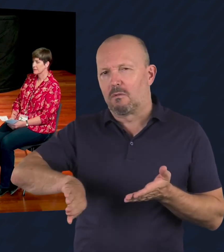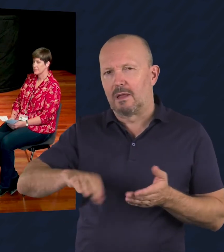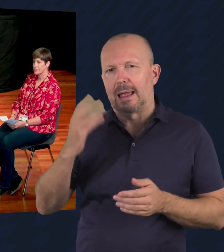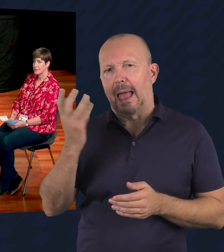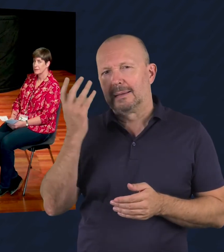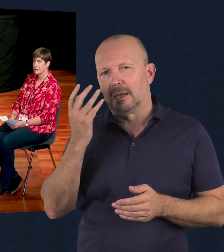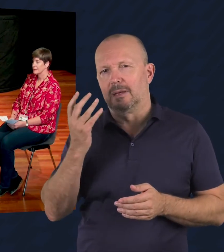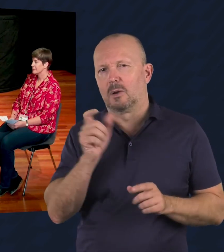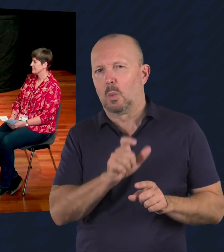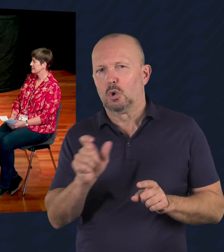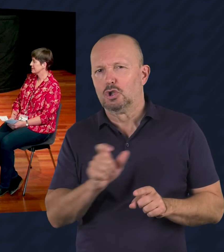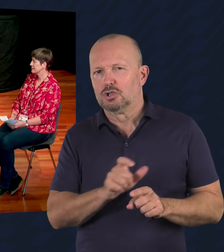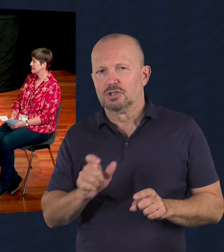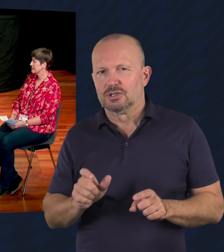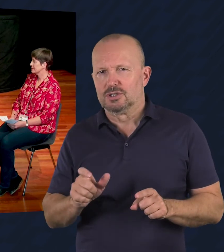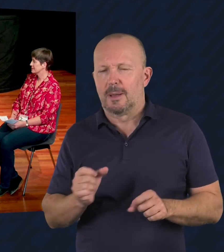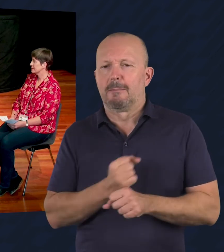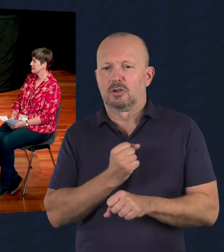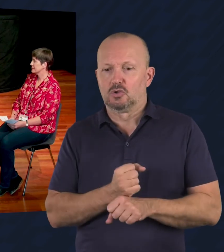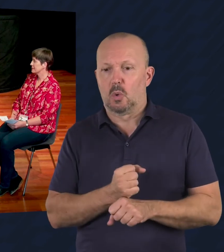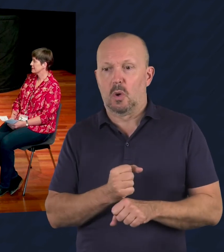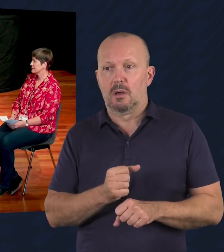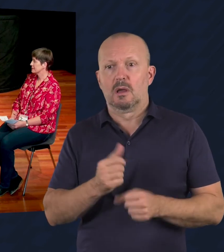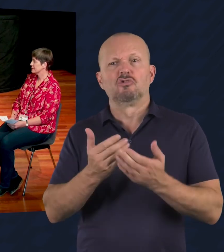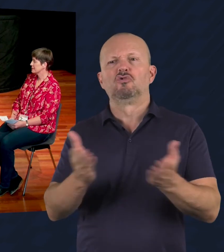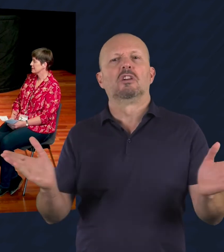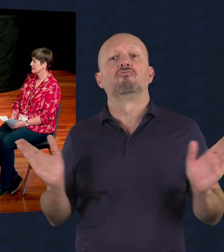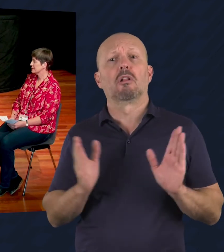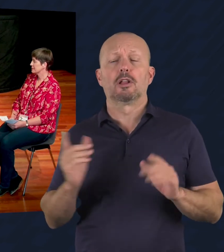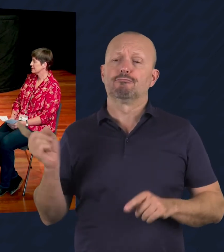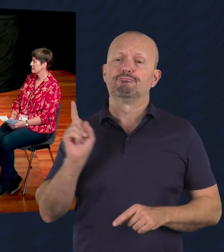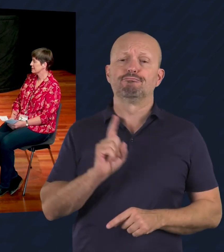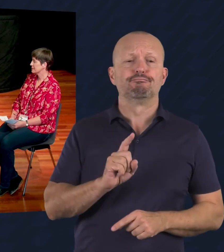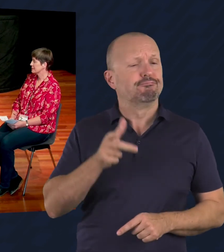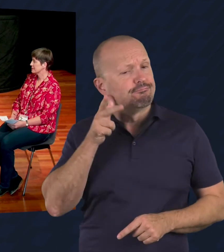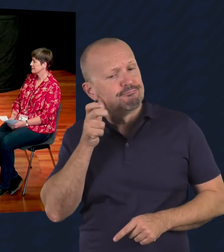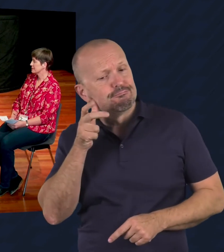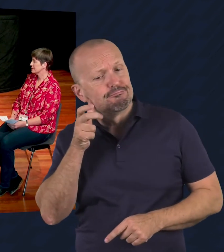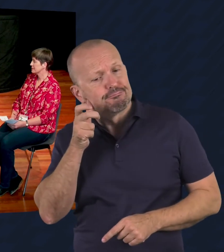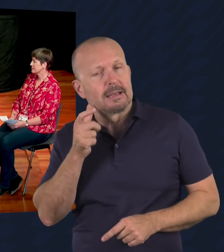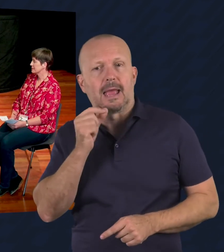were avoiding academic writing. So, making sure that the writing is accessible for a general audience,